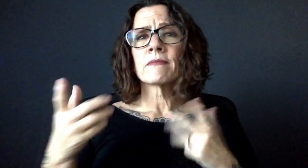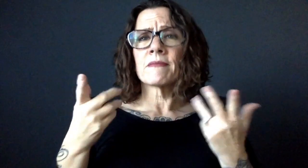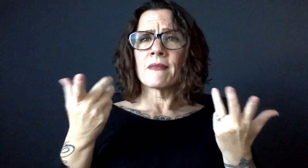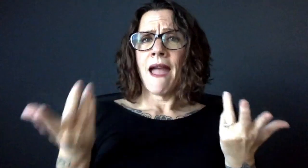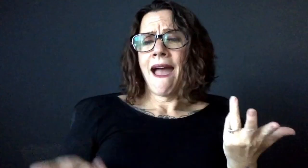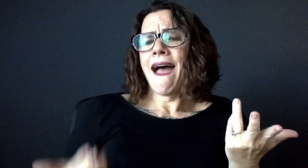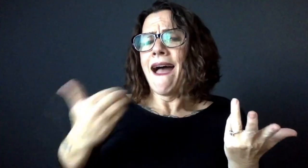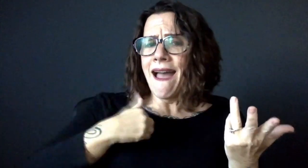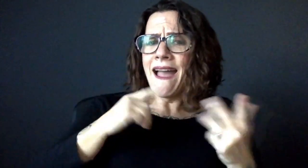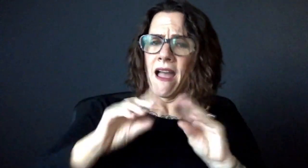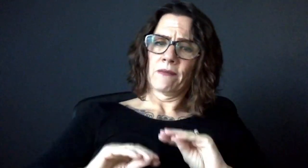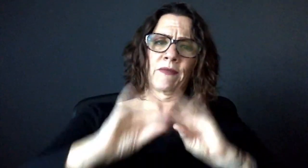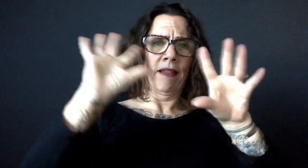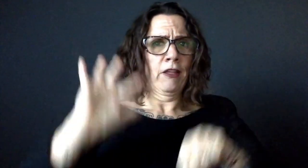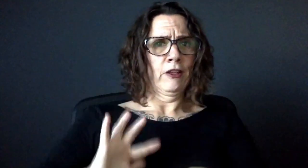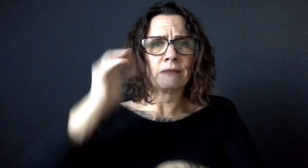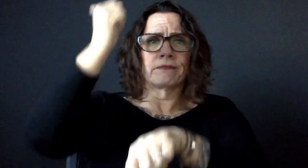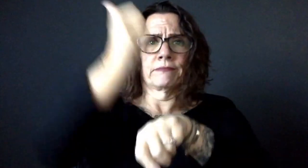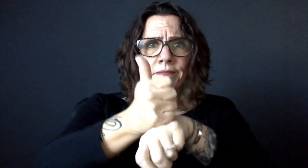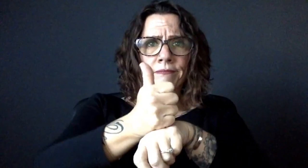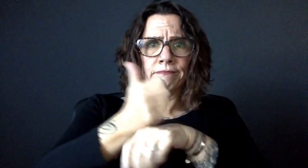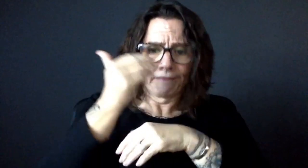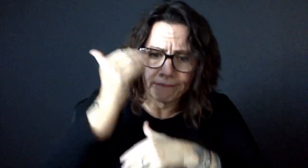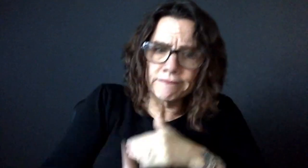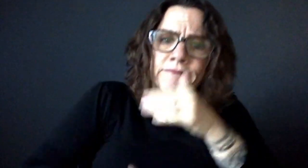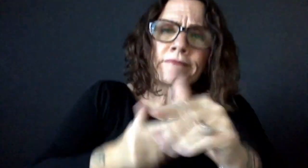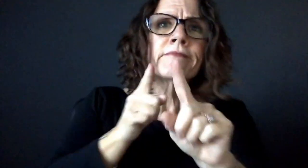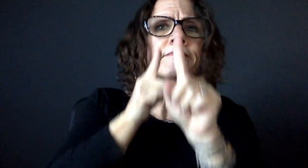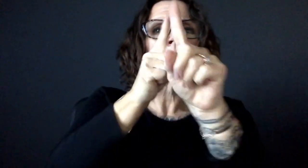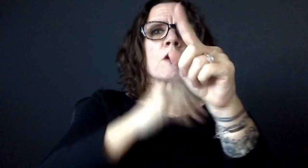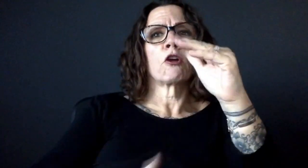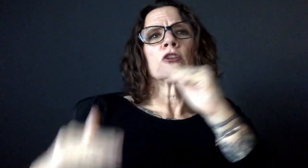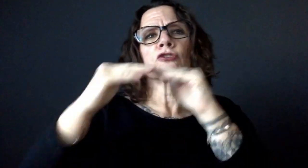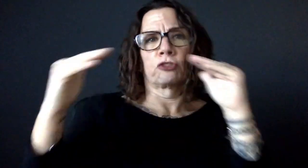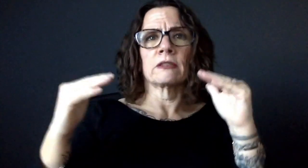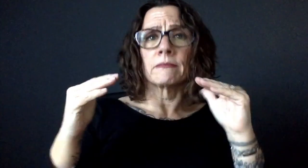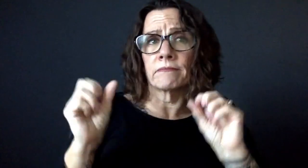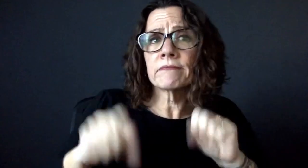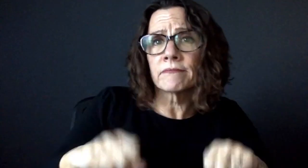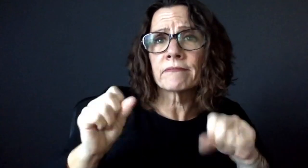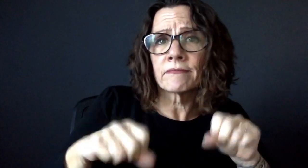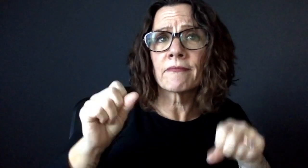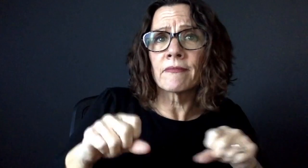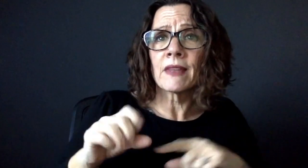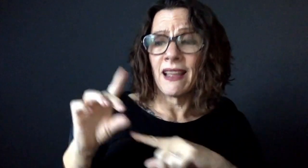While a concrete and radical move forward toward justice,